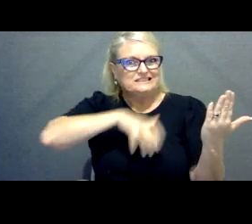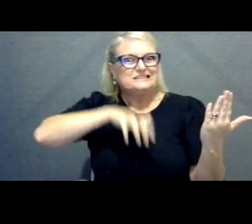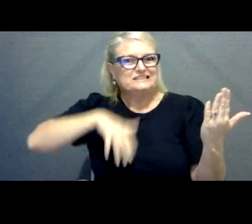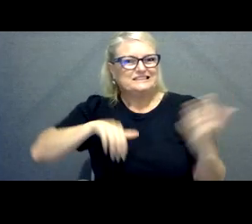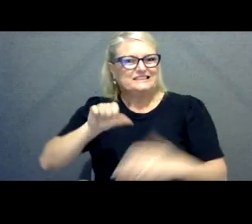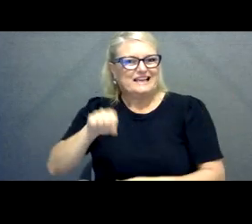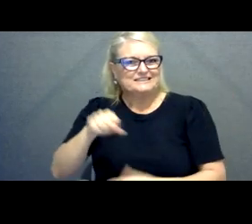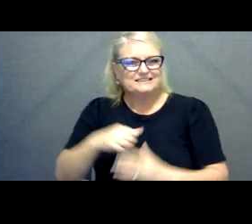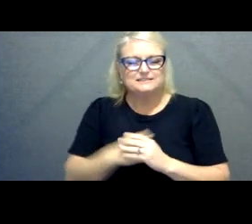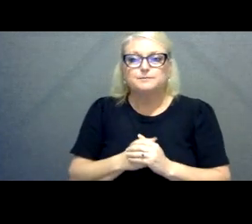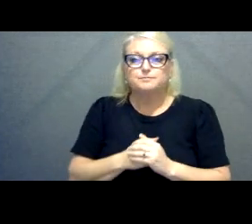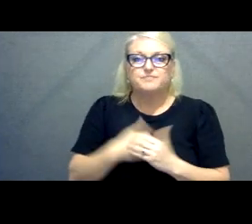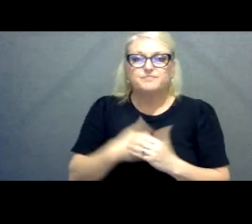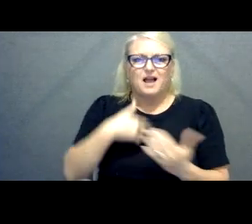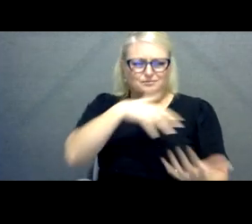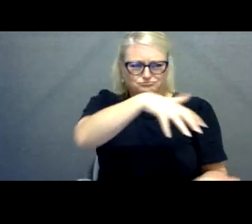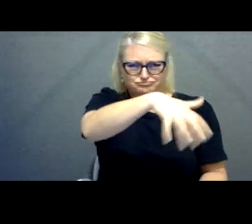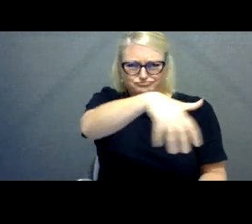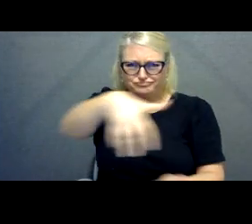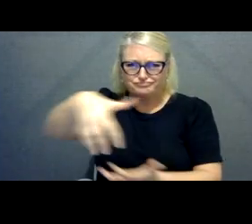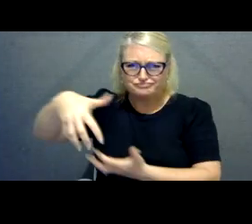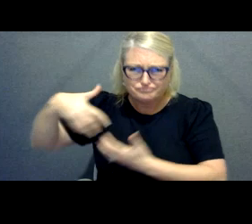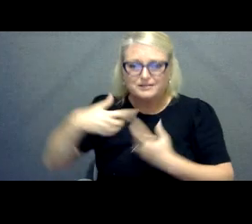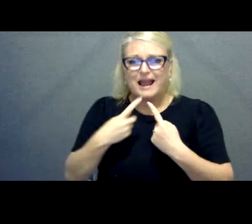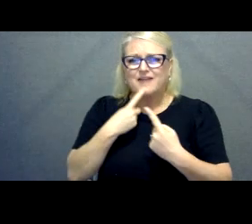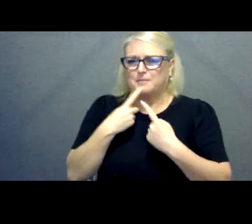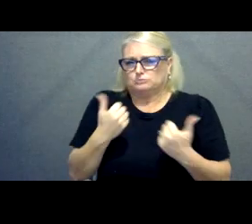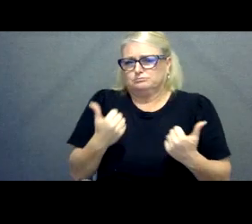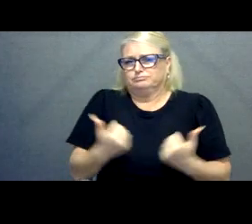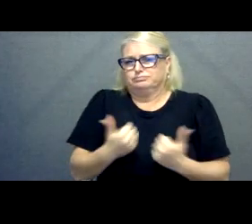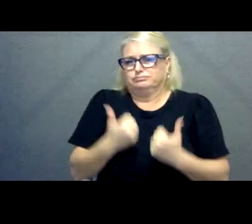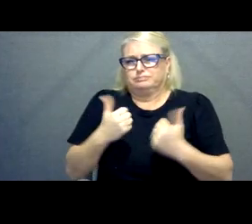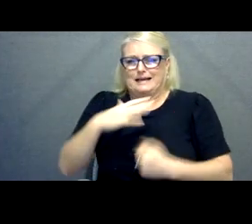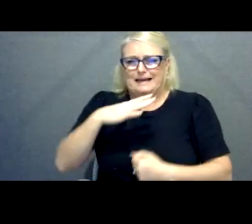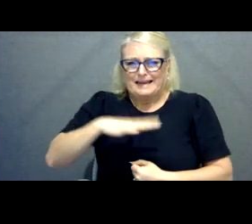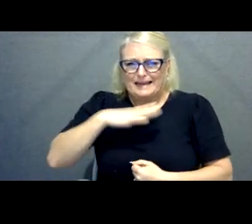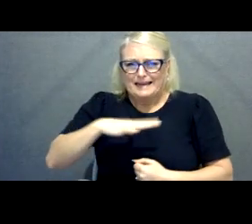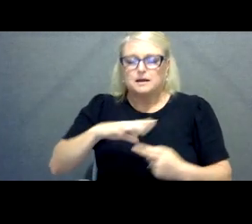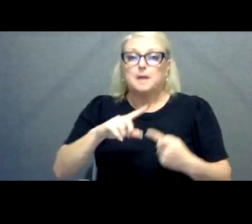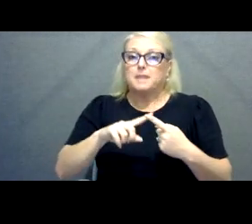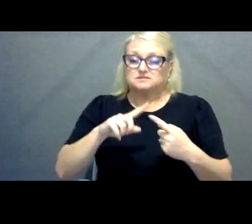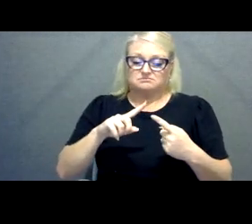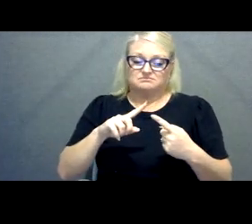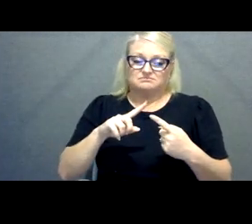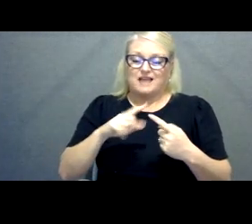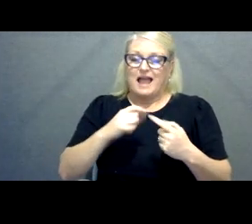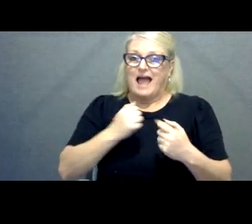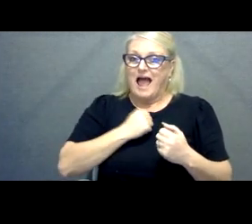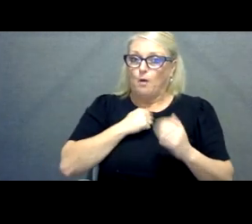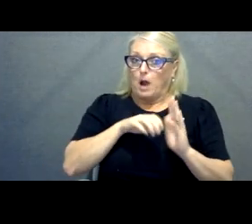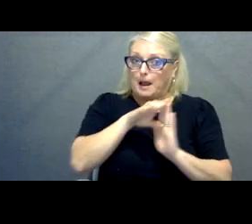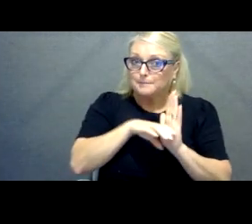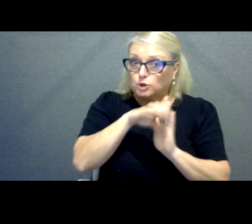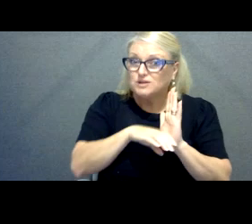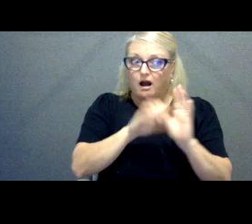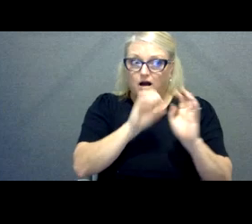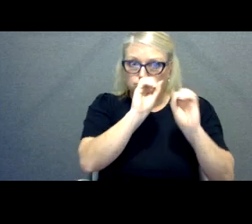a system perspective um there are there is data that we have to collect for the government um so